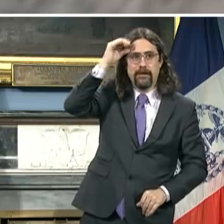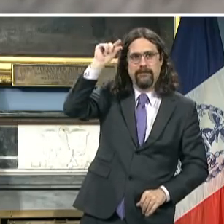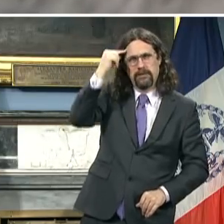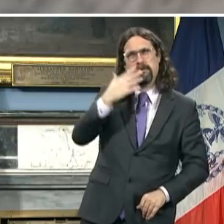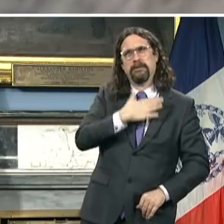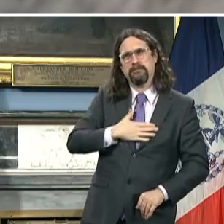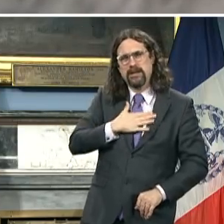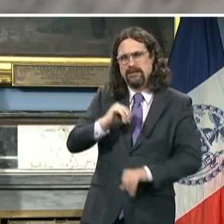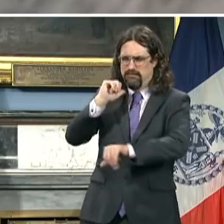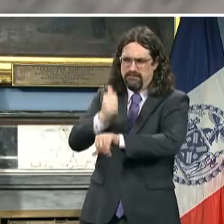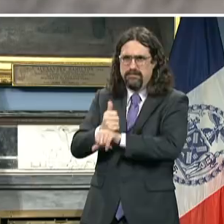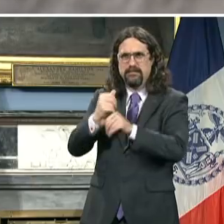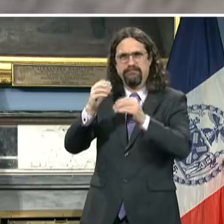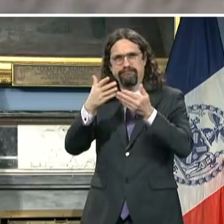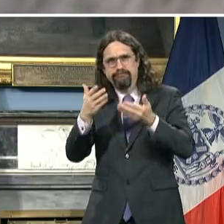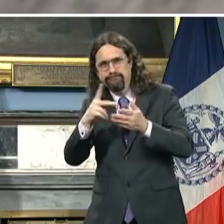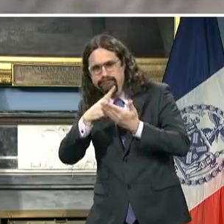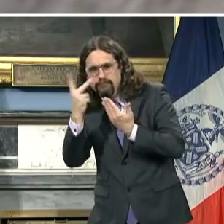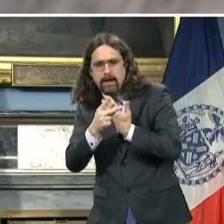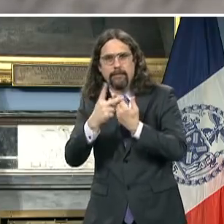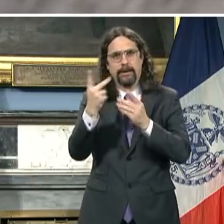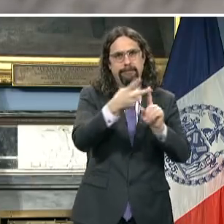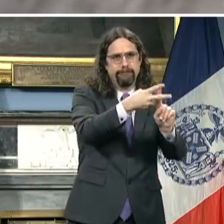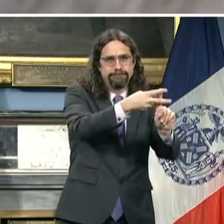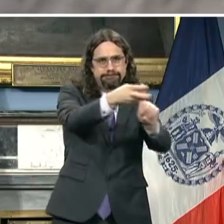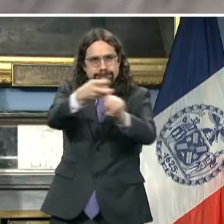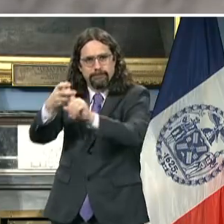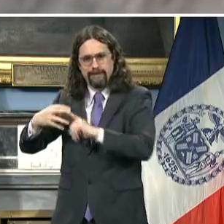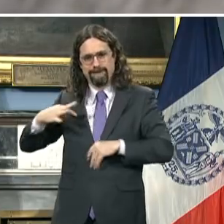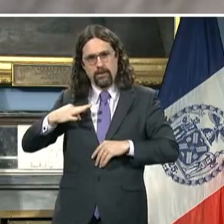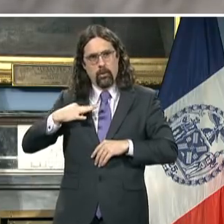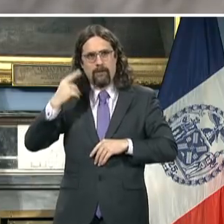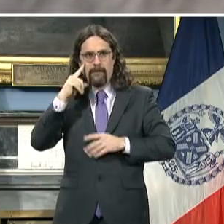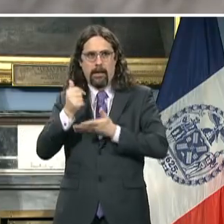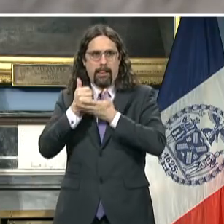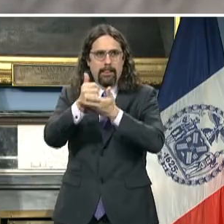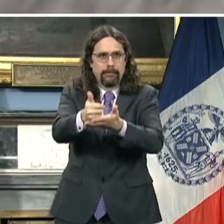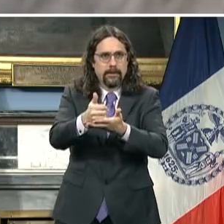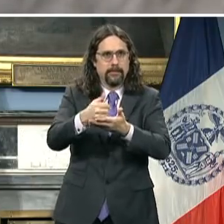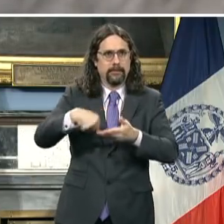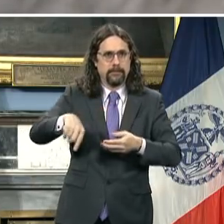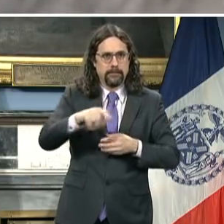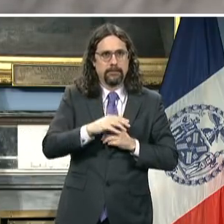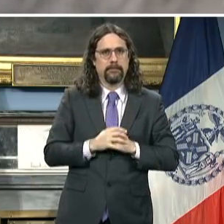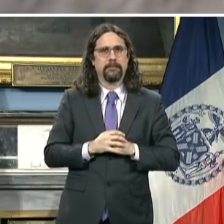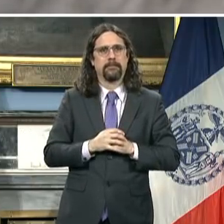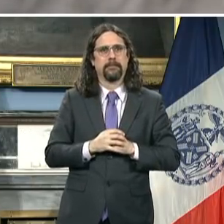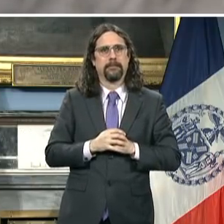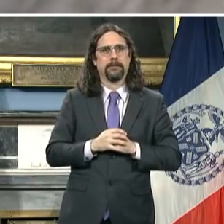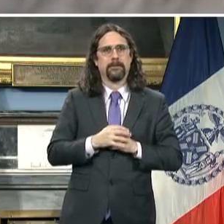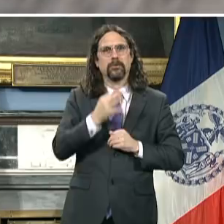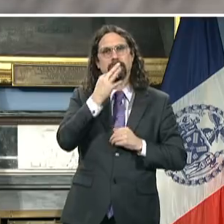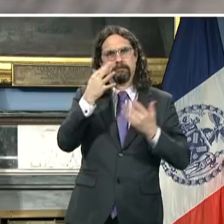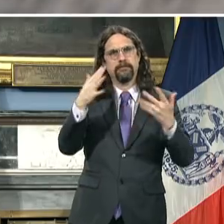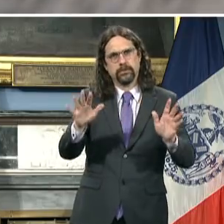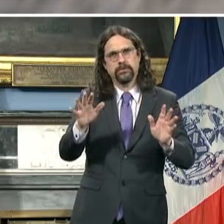SO I WANT TO FISINHI WTH A FEW WORDS IN SPANISH AND THEN WE'LL HEAR FROM OUR COLLEAGUES HERE AT HET BOORKLYN